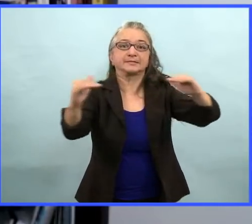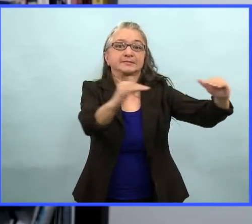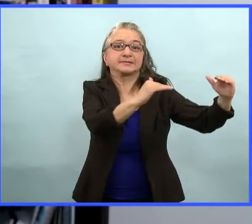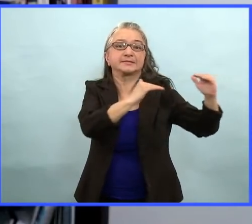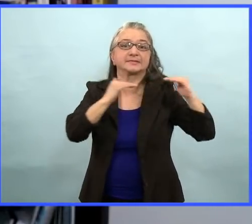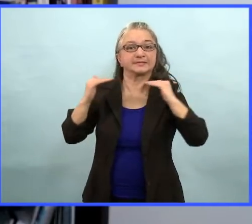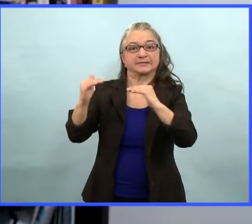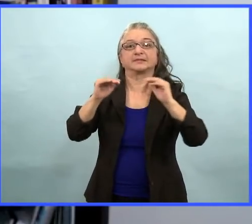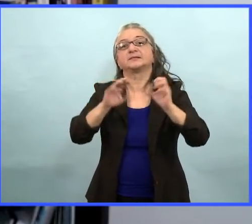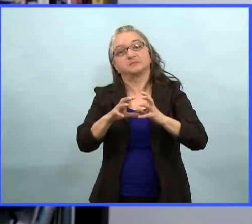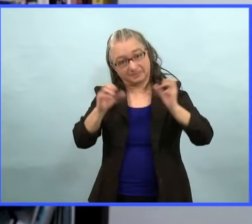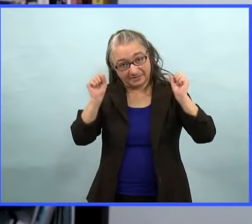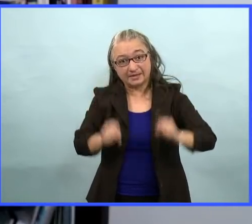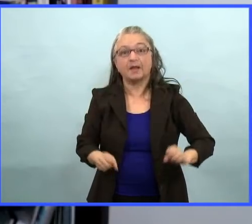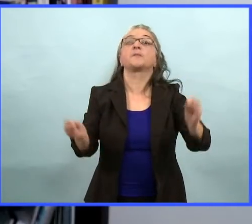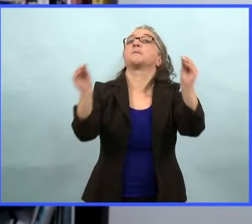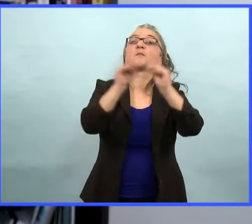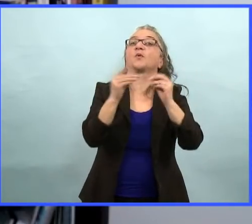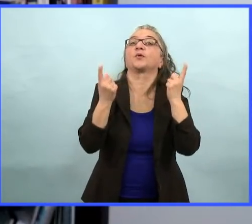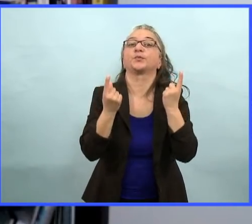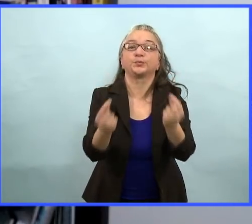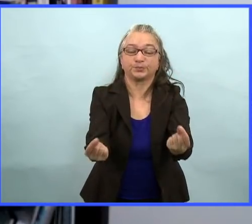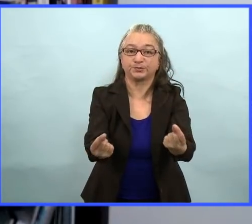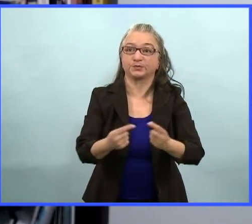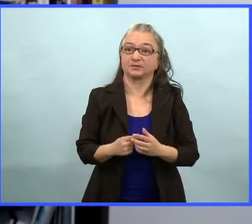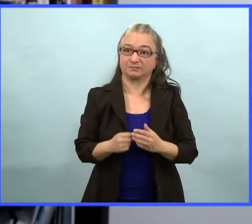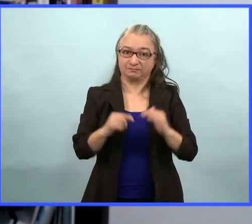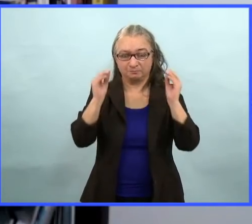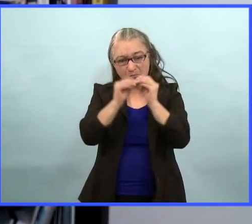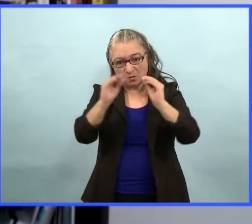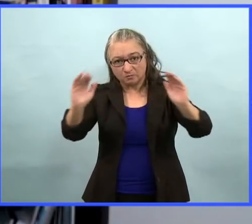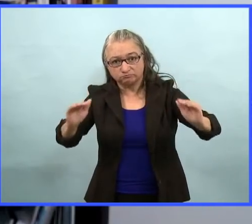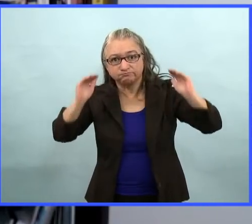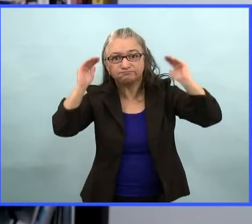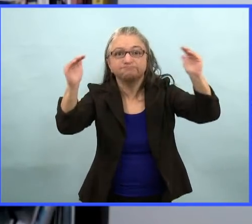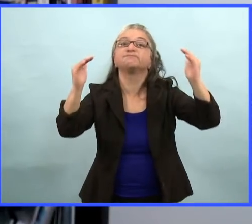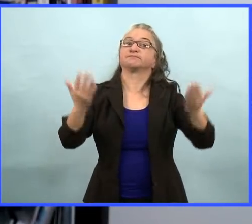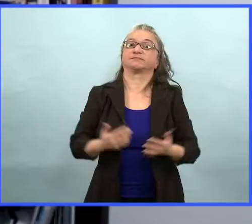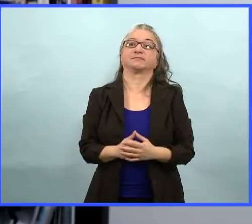different from community to community because we know that meeting the needs of individual